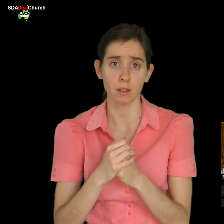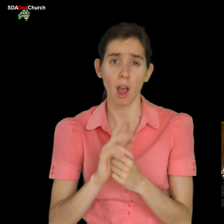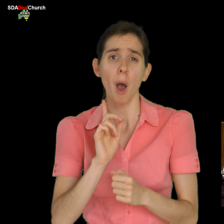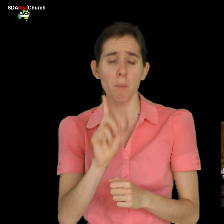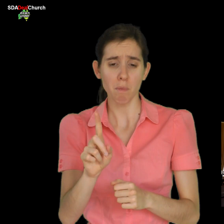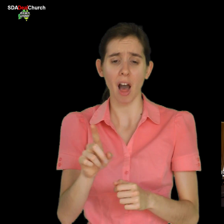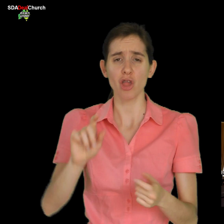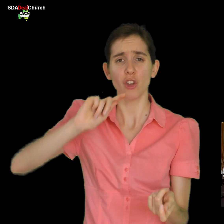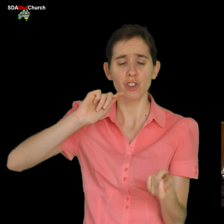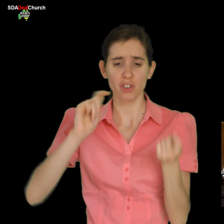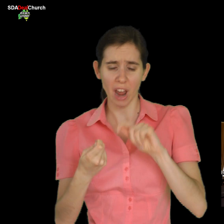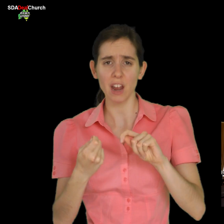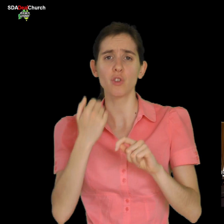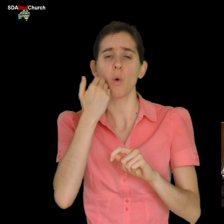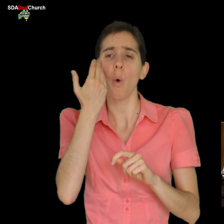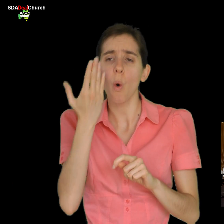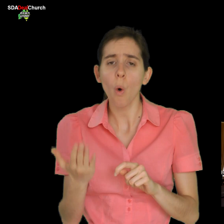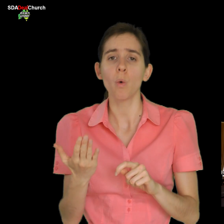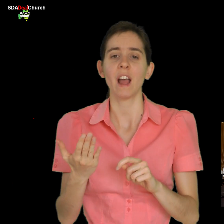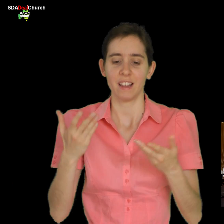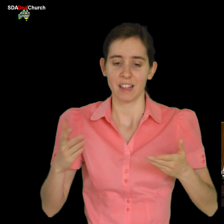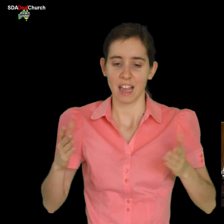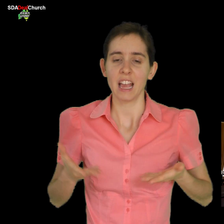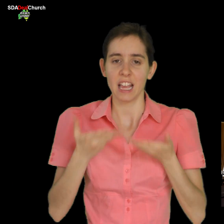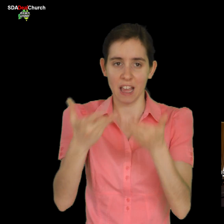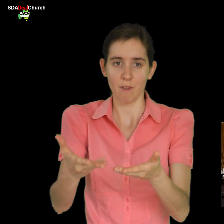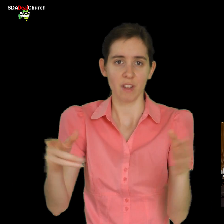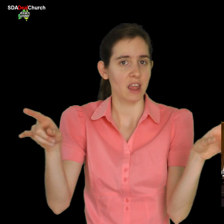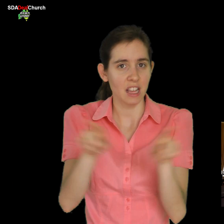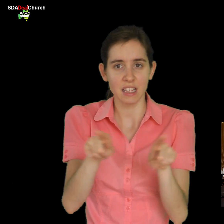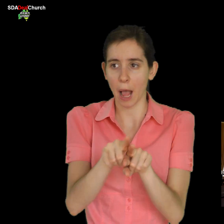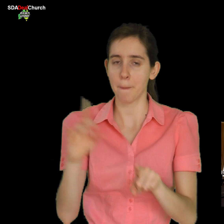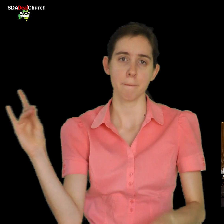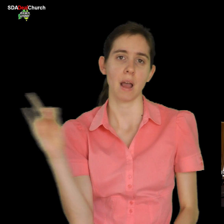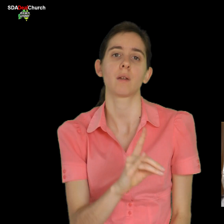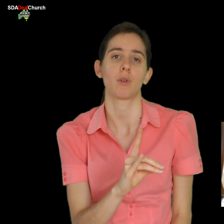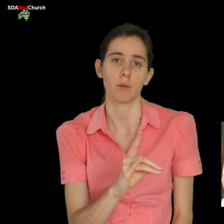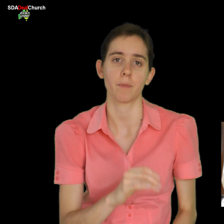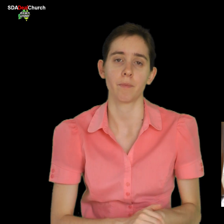changes always produce the same - or a similar - type of organism. It may have a